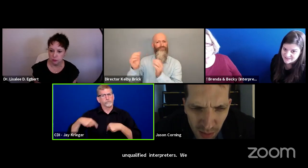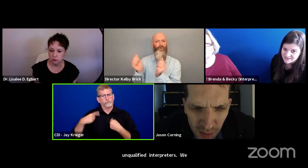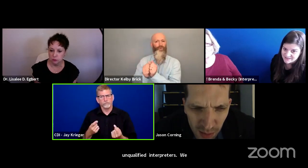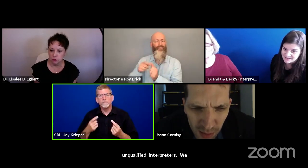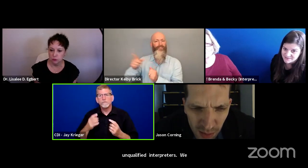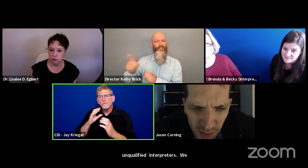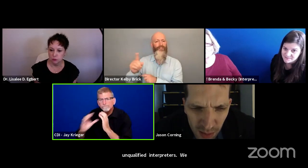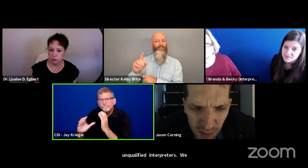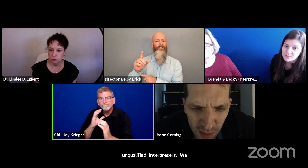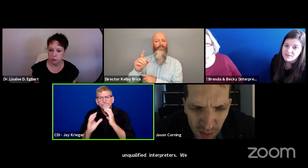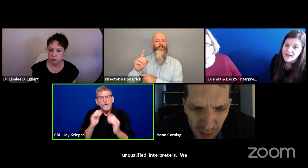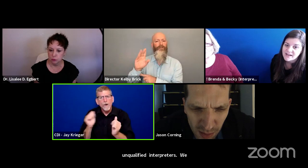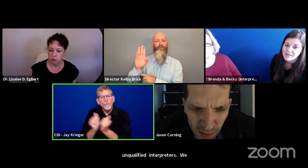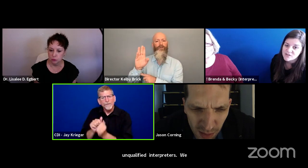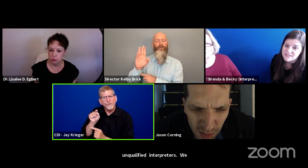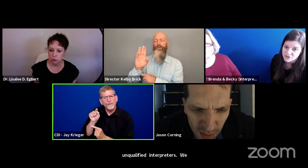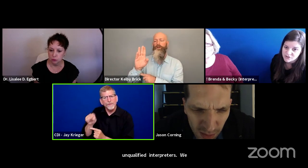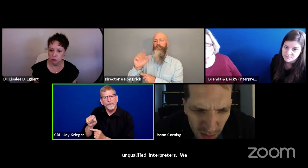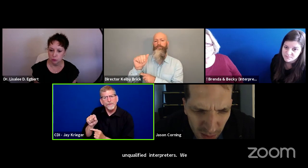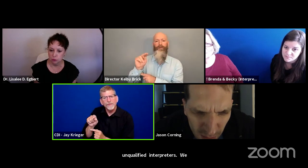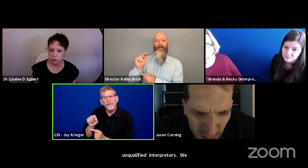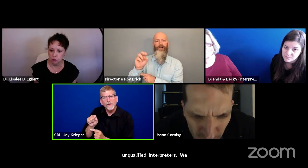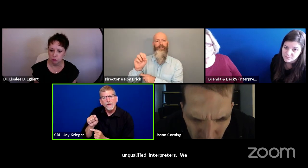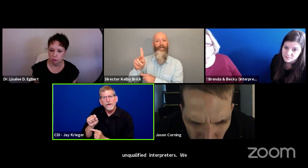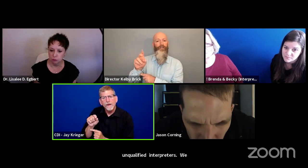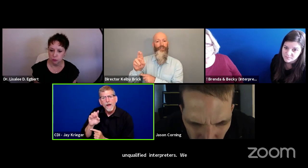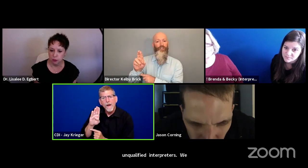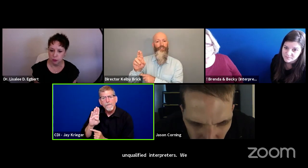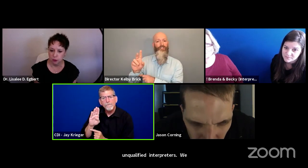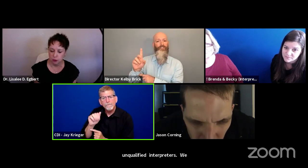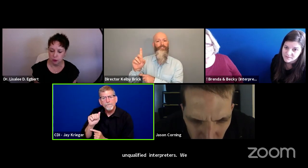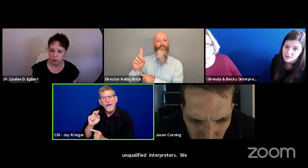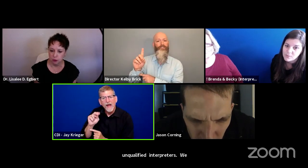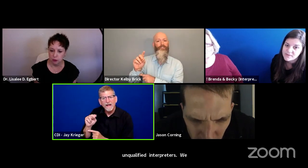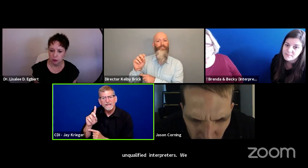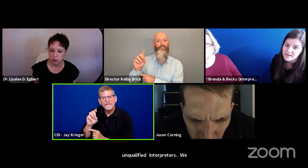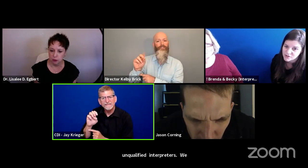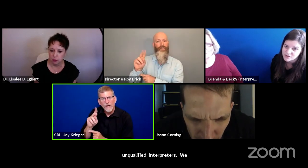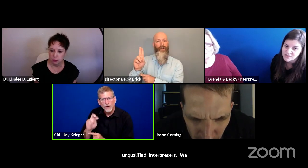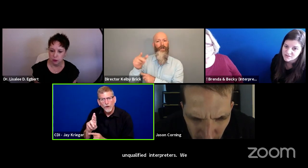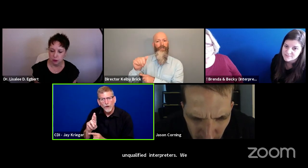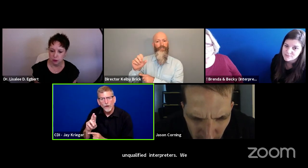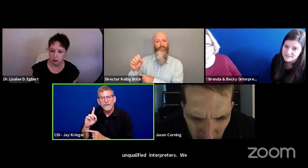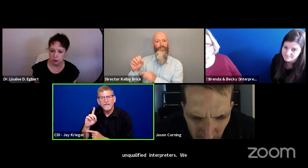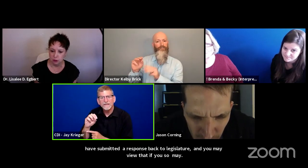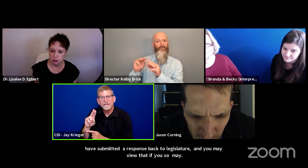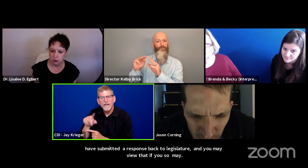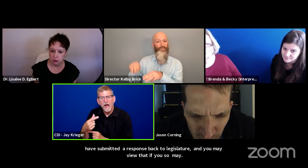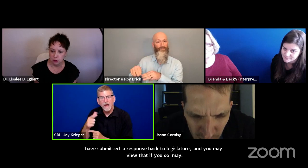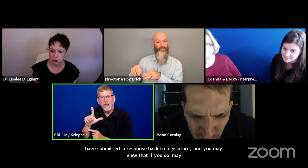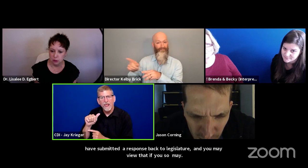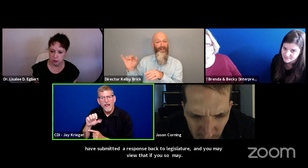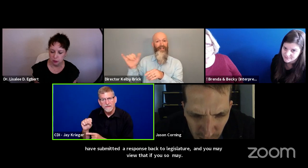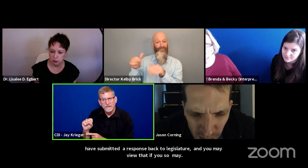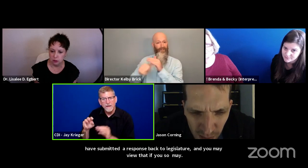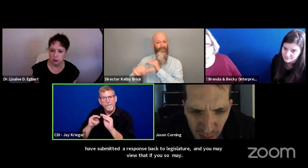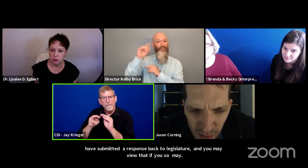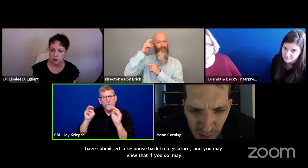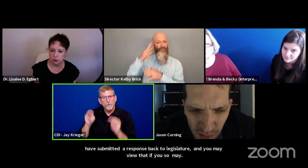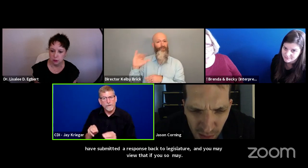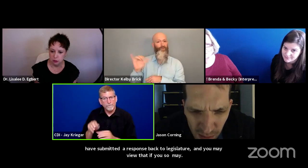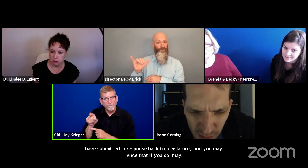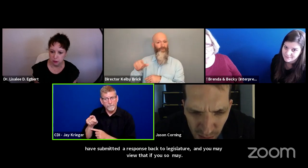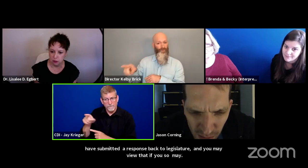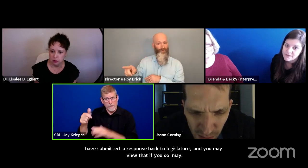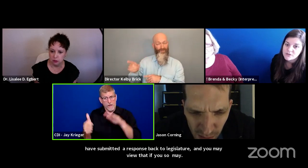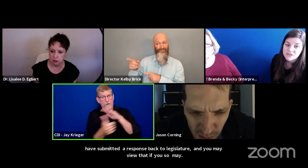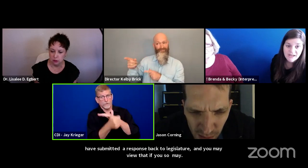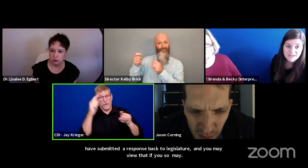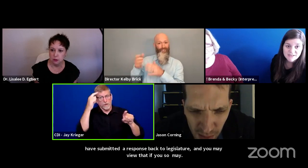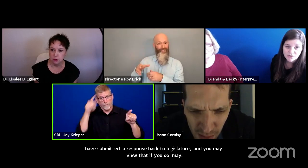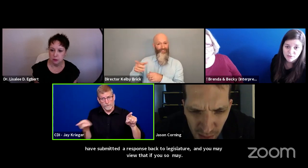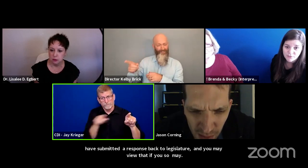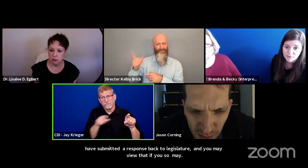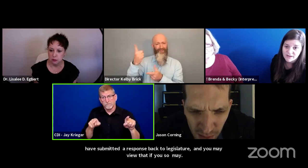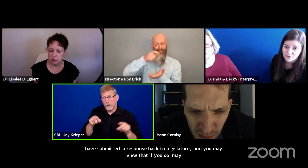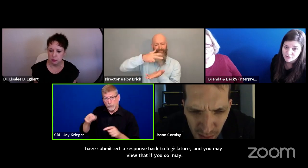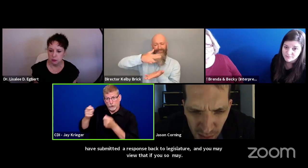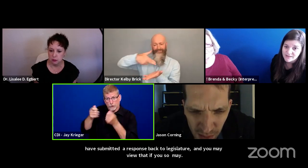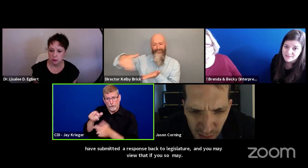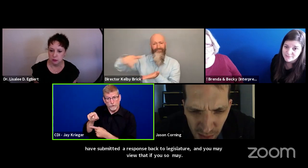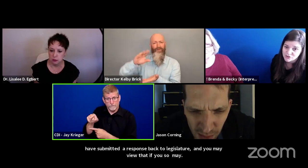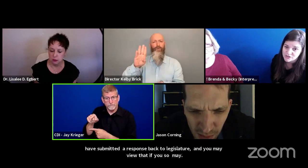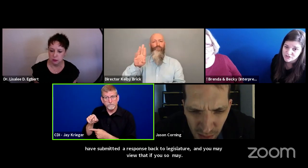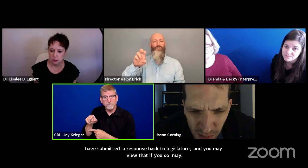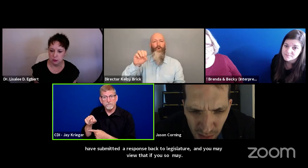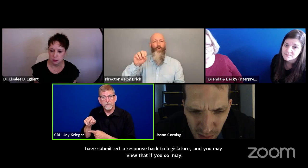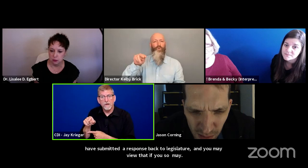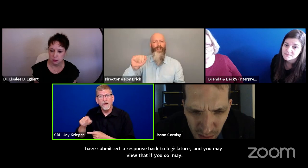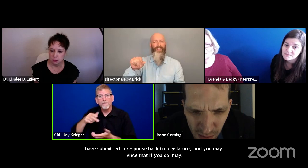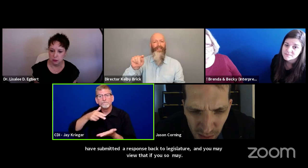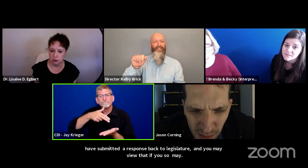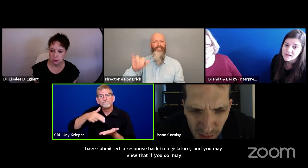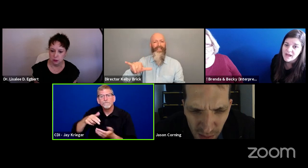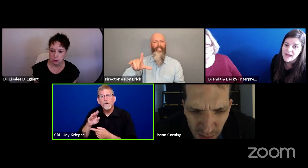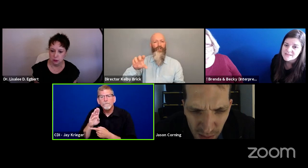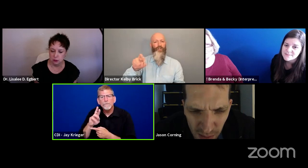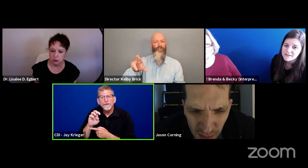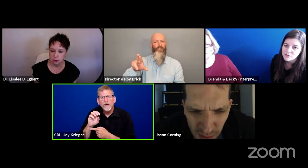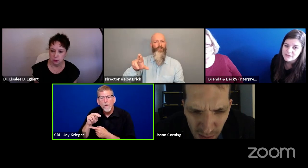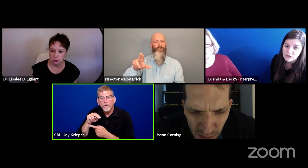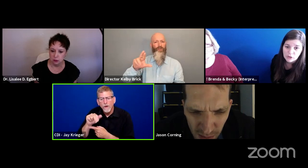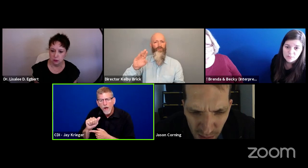We've had a conversation with the Banneker-Douglass Museum, again under the purview of the Governor.